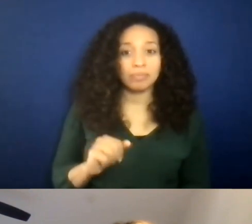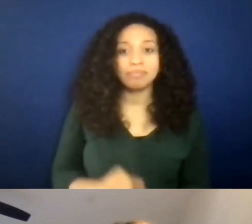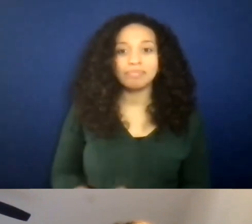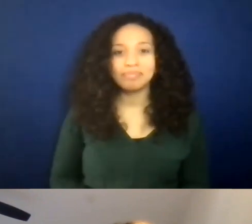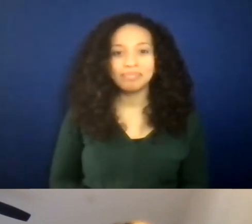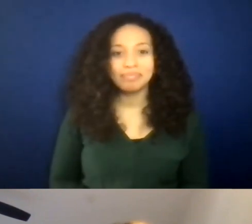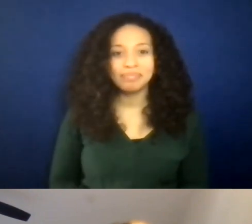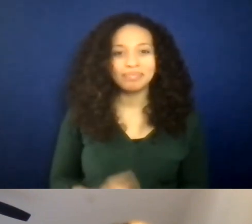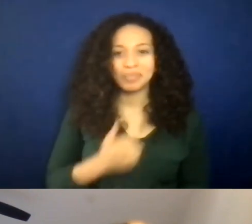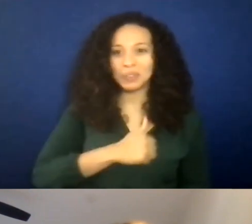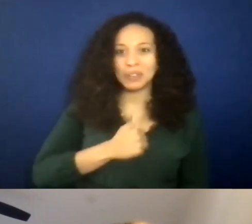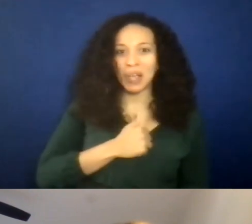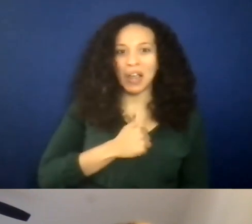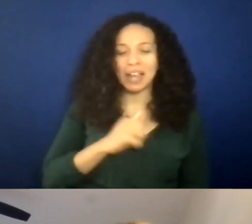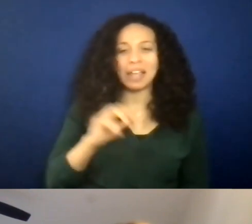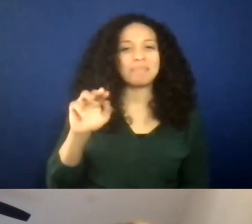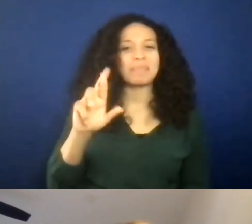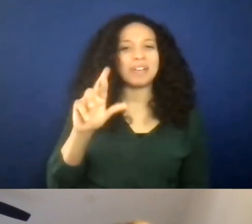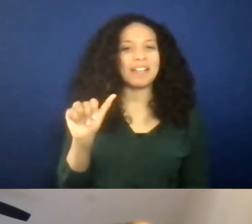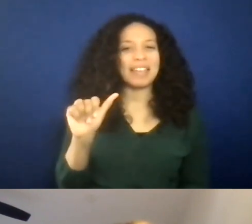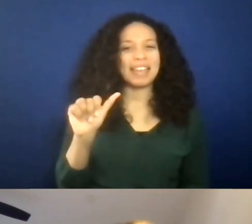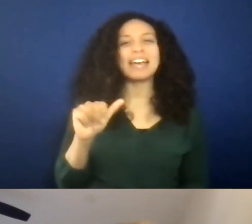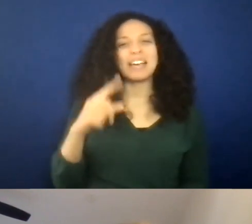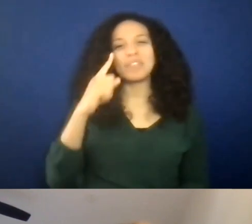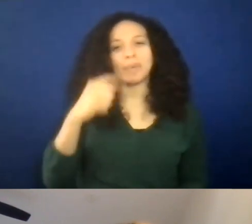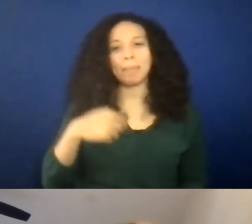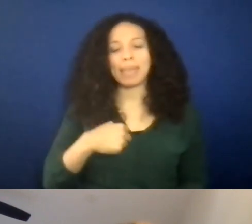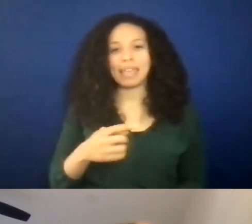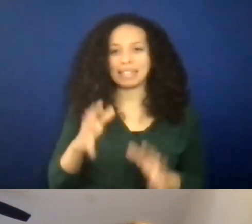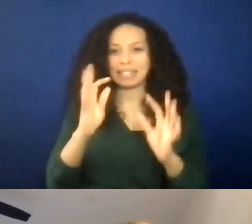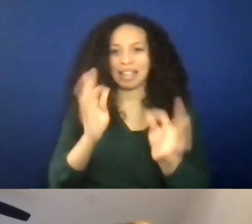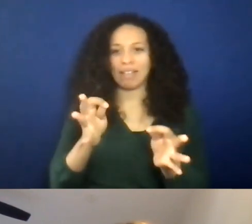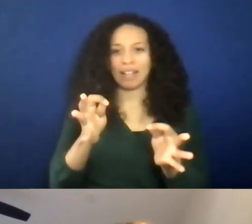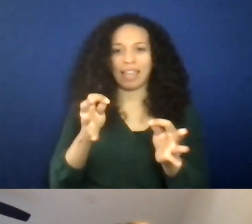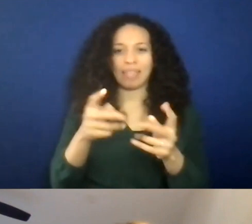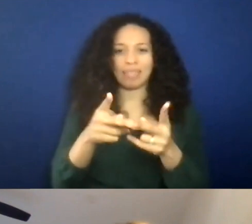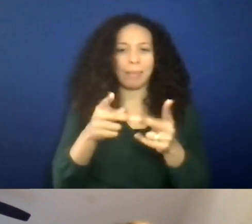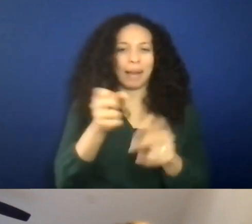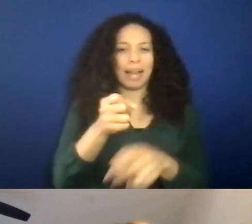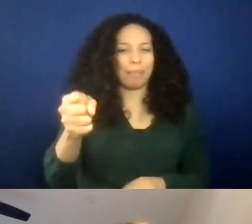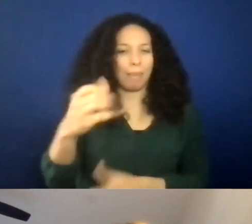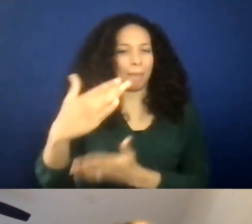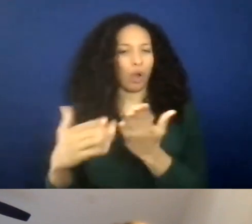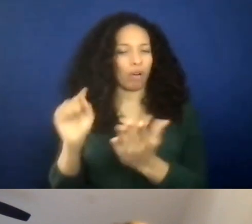sorry... for me it's definitely the placement piece and trying to consider what would be all